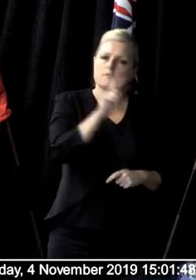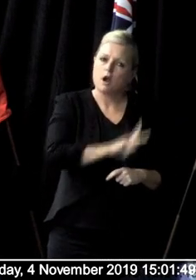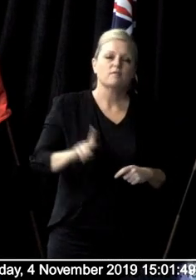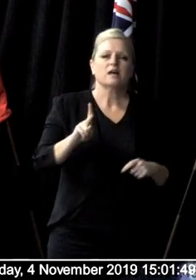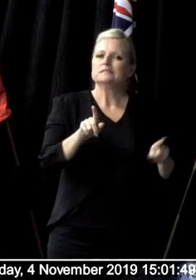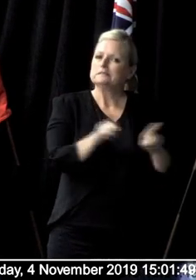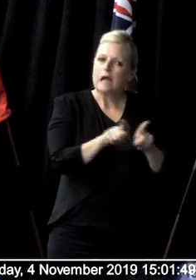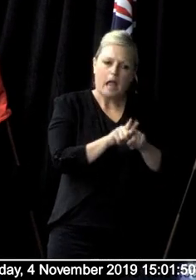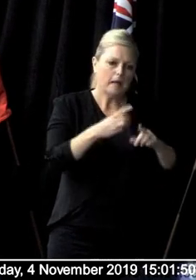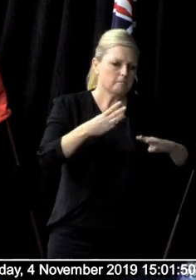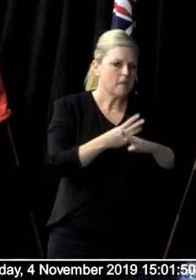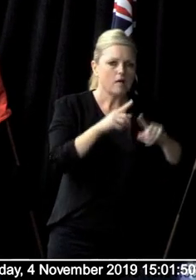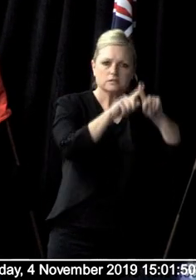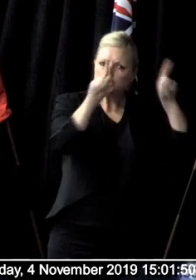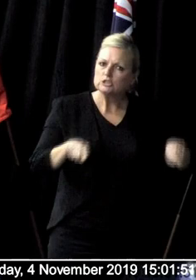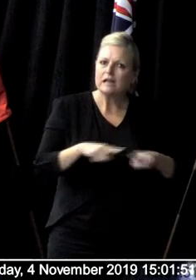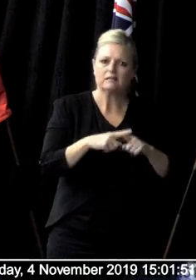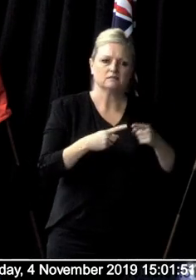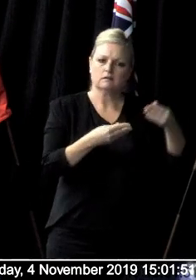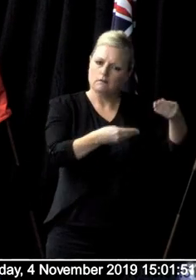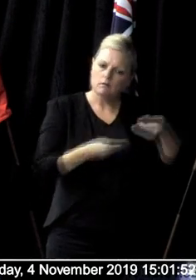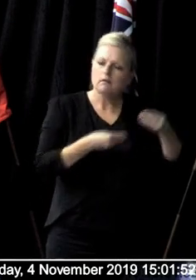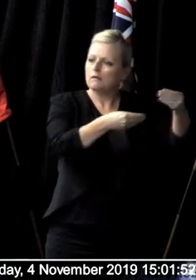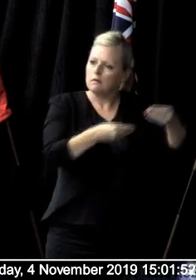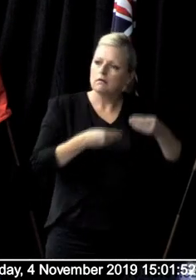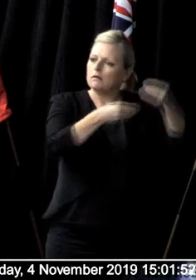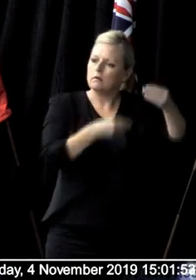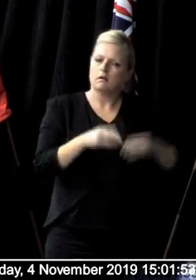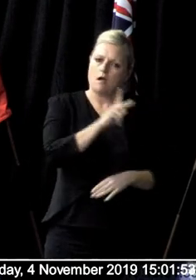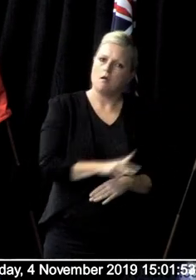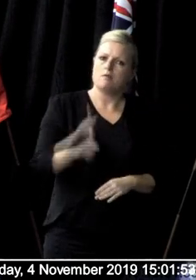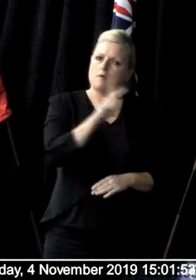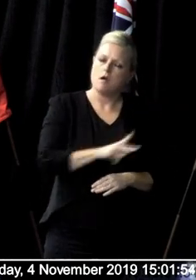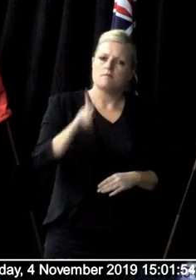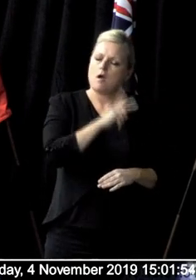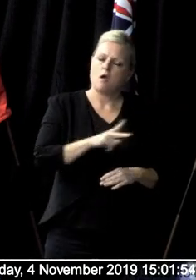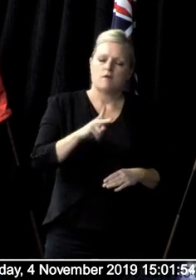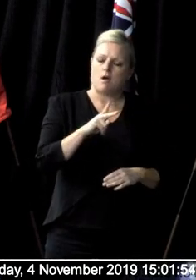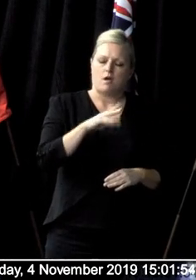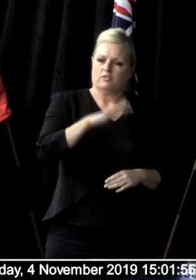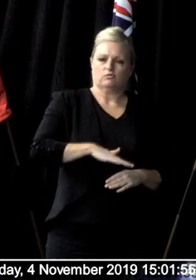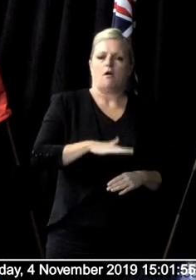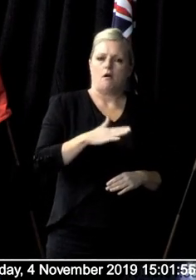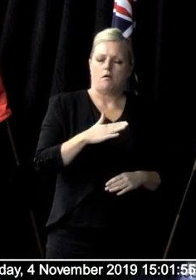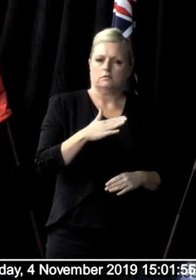sheets for several years, the student’s clearly bored and, you know, kind of has